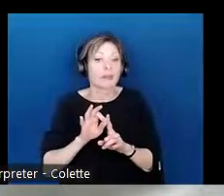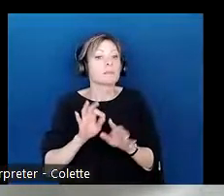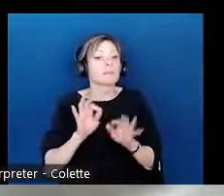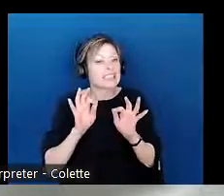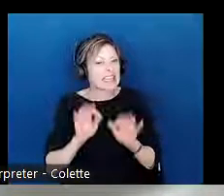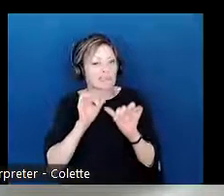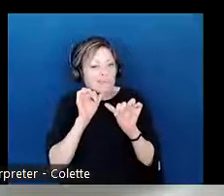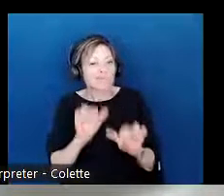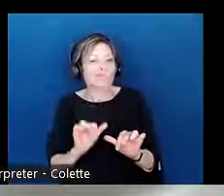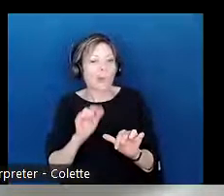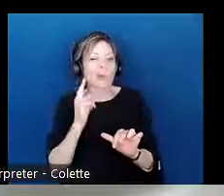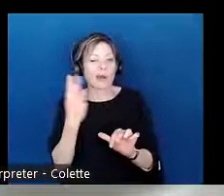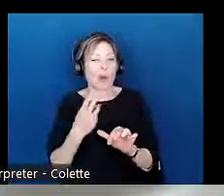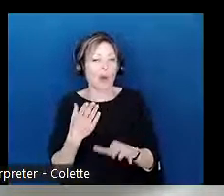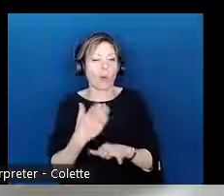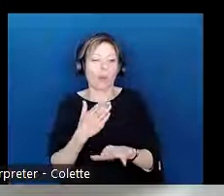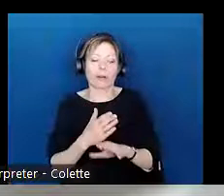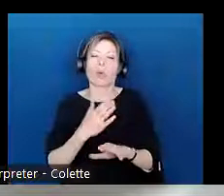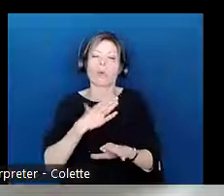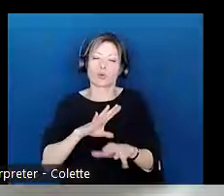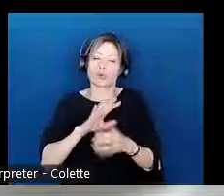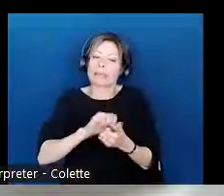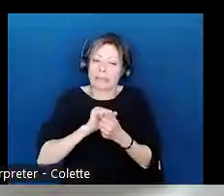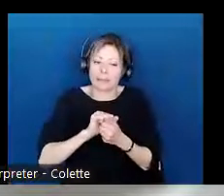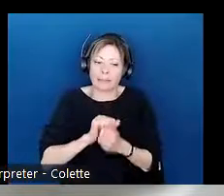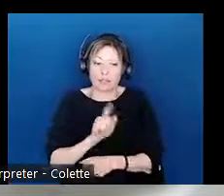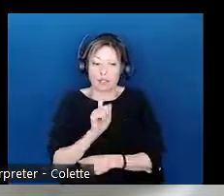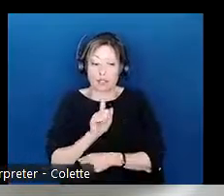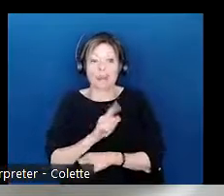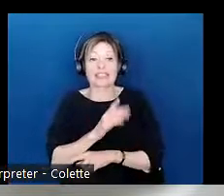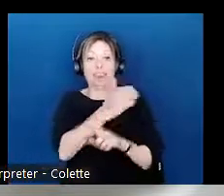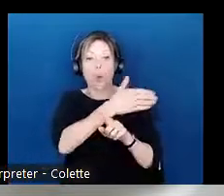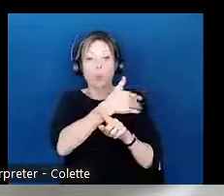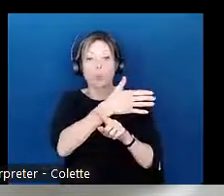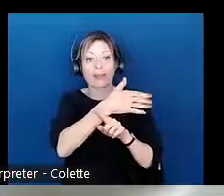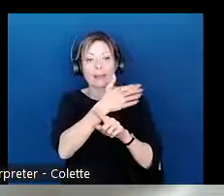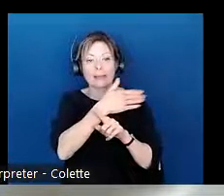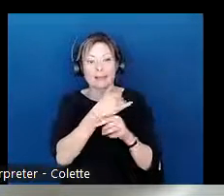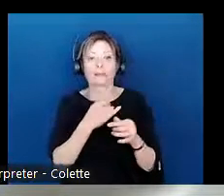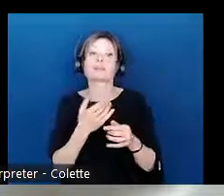want to keep hold of that so this steel Wing here by Will Pike has been in since 2017.